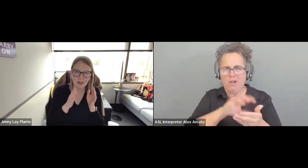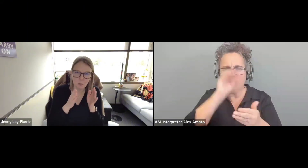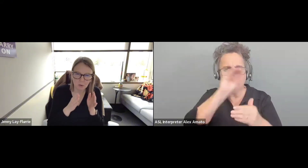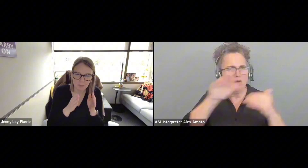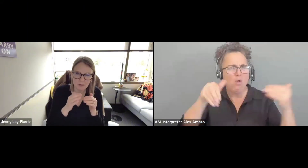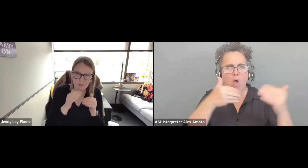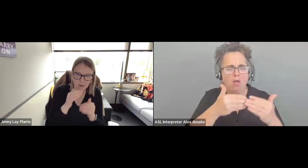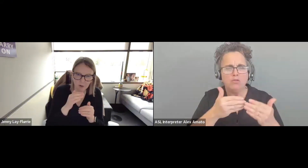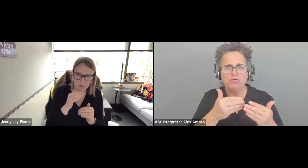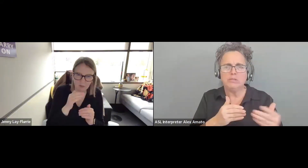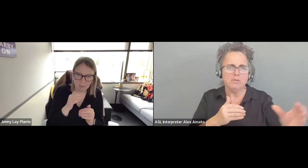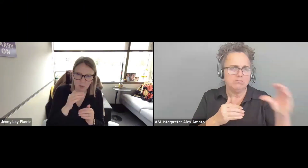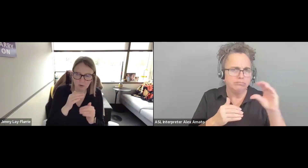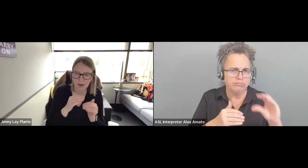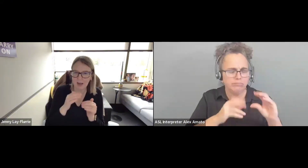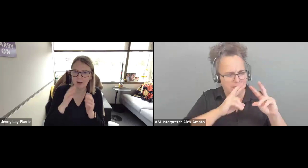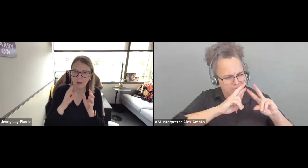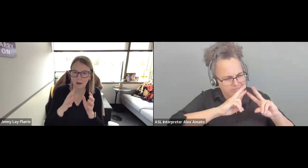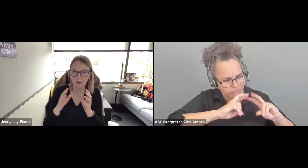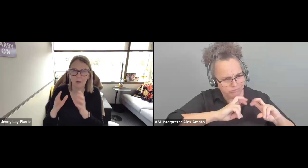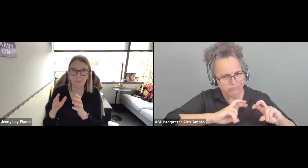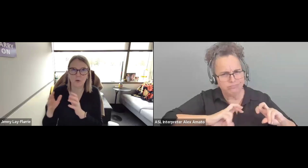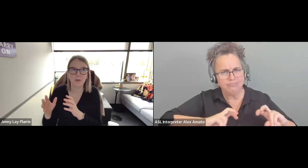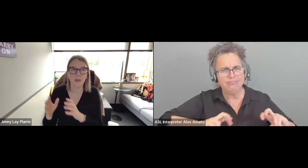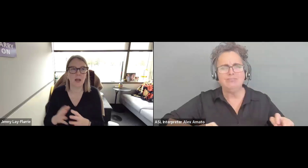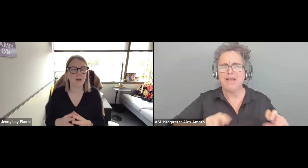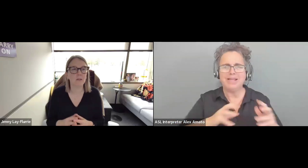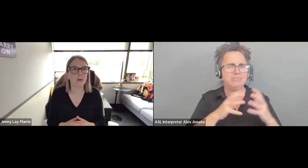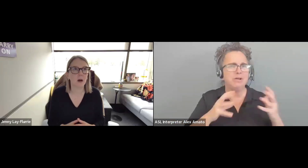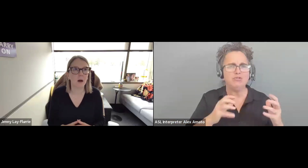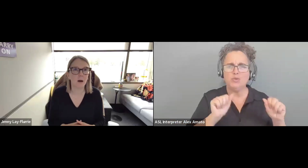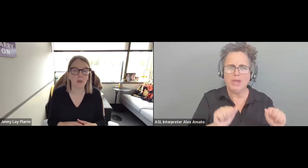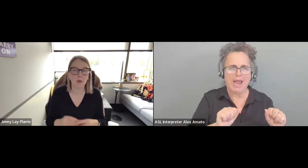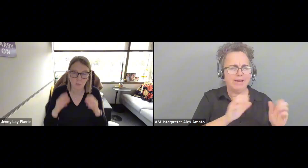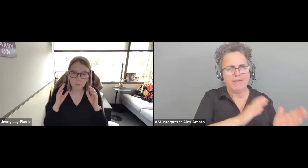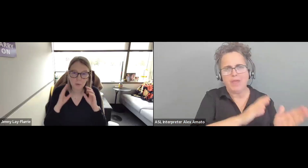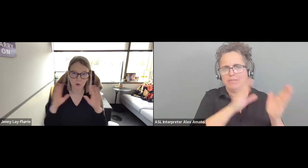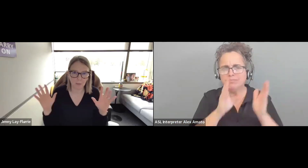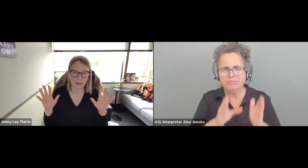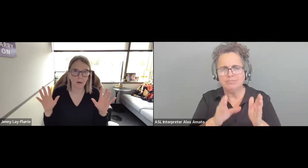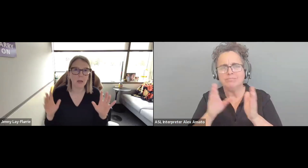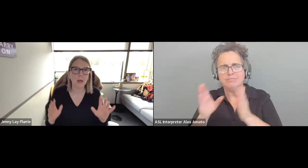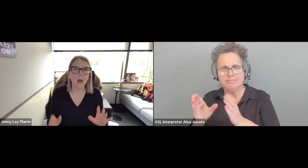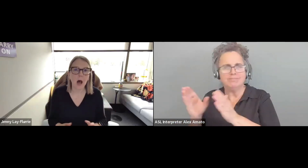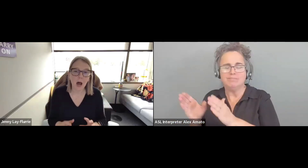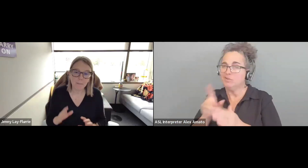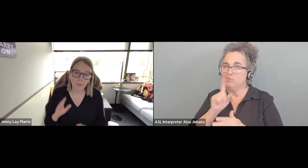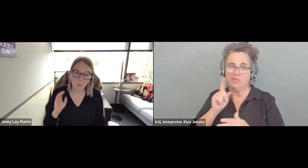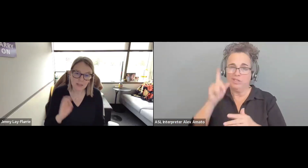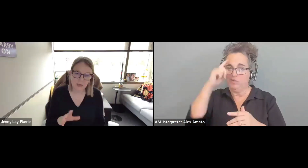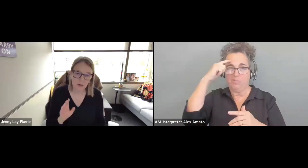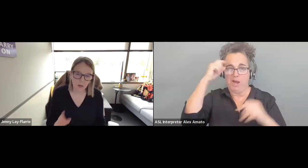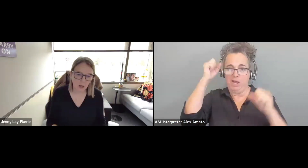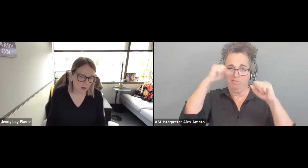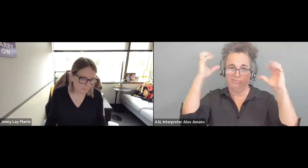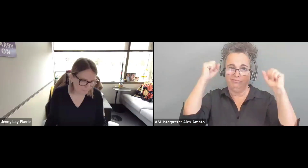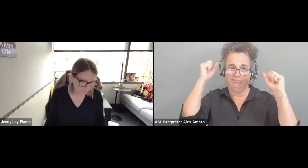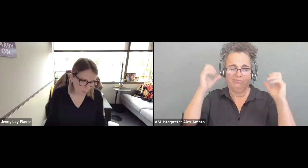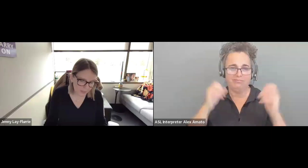Just take one piece and go as deep as you can and move to the next. Otherwise, you will blow your mind up. But we did learn,